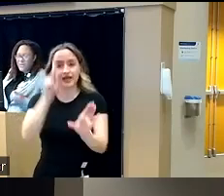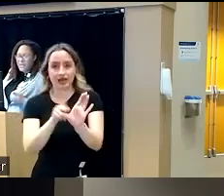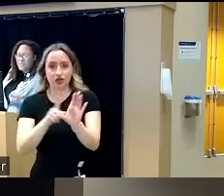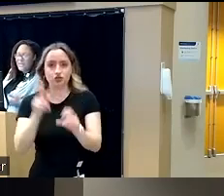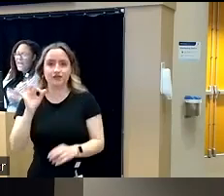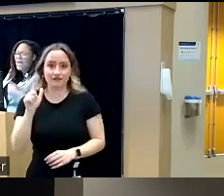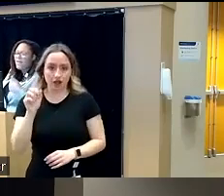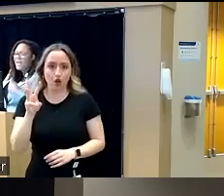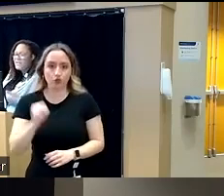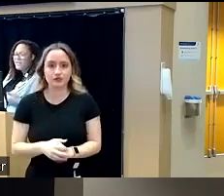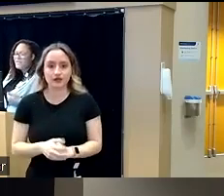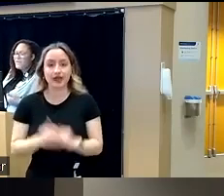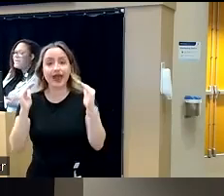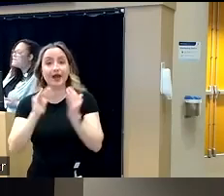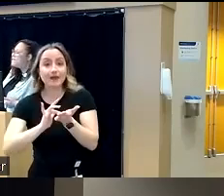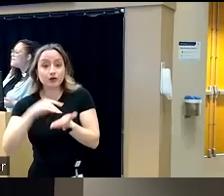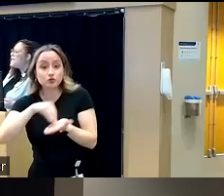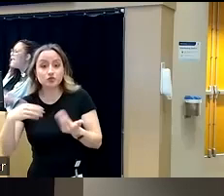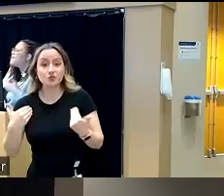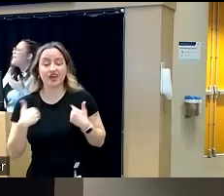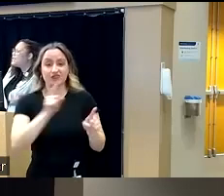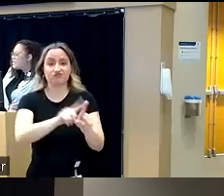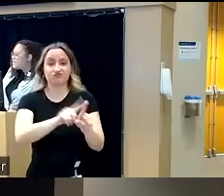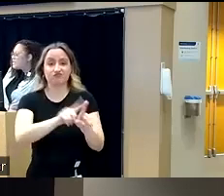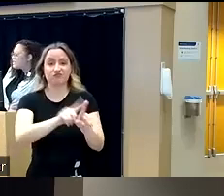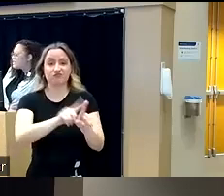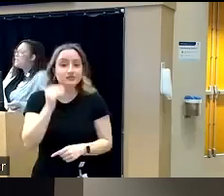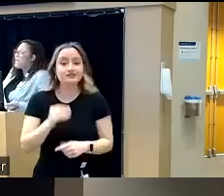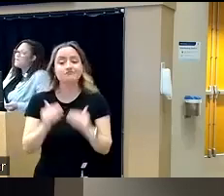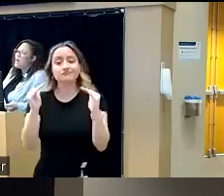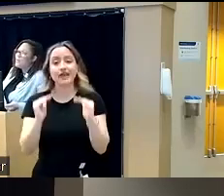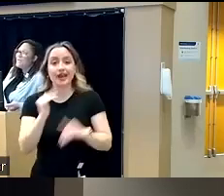medical students we have elective experiences and the patient instructor program that was